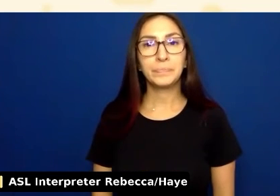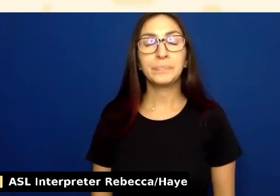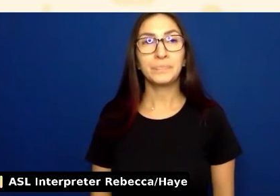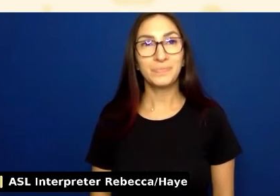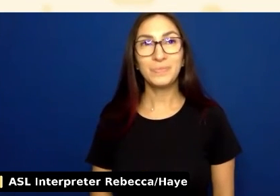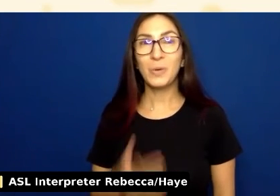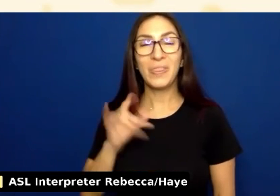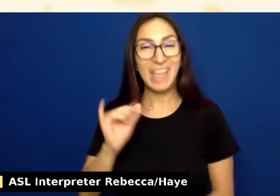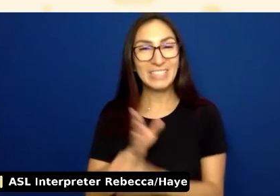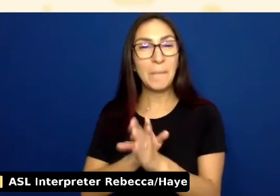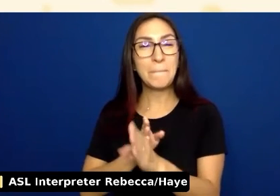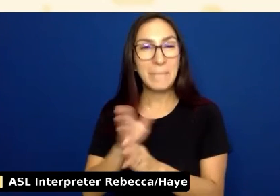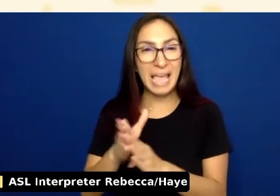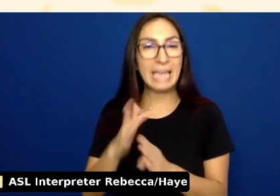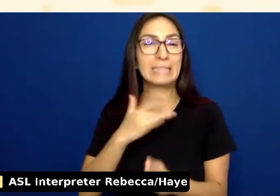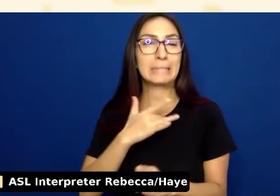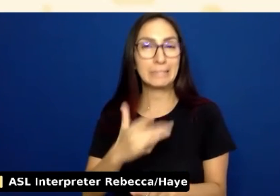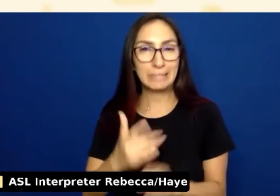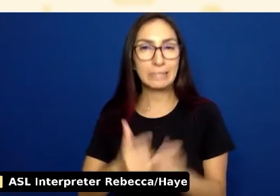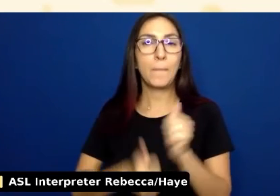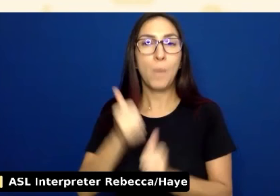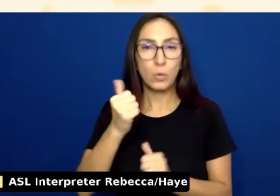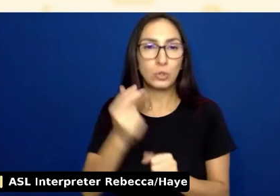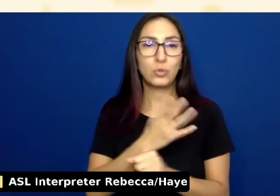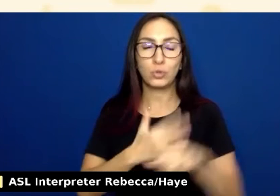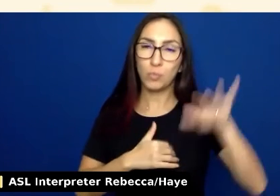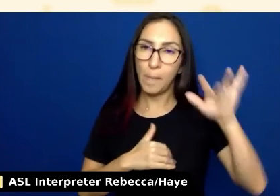that most users would use to close a pop-up or a modal.